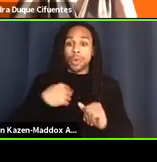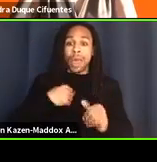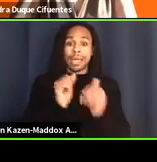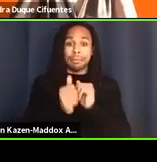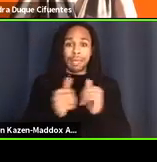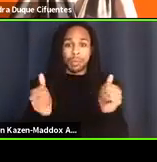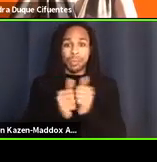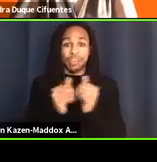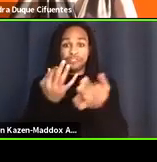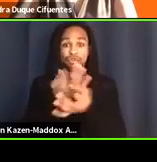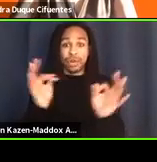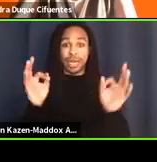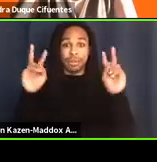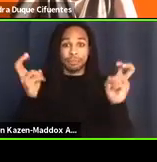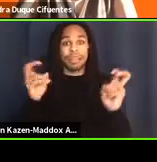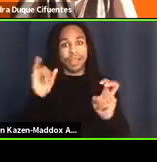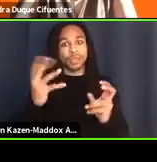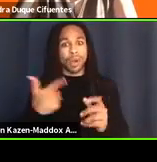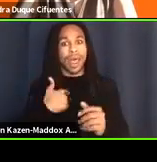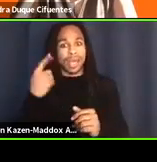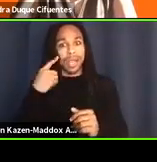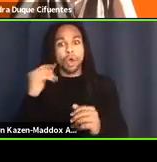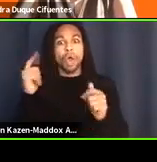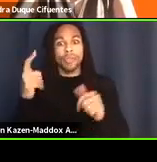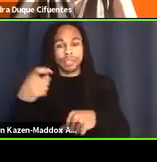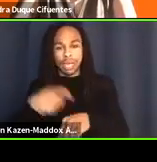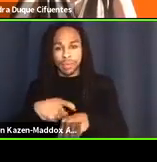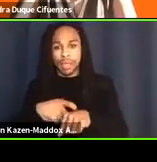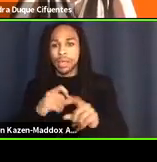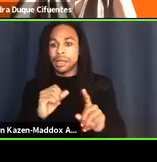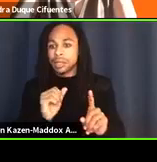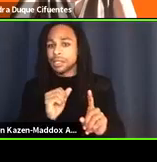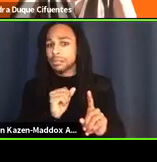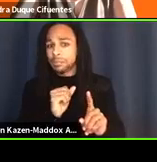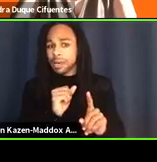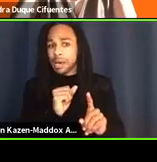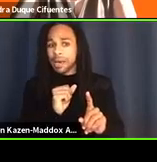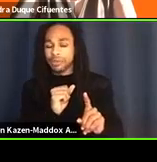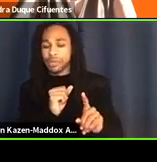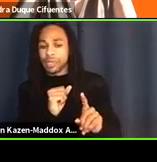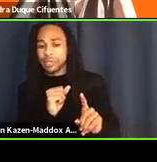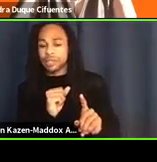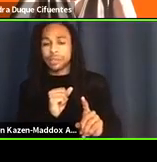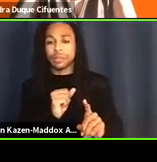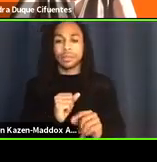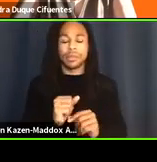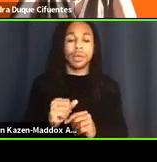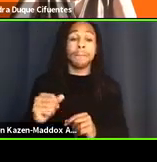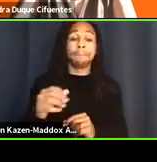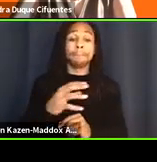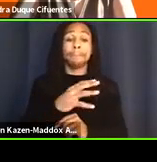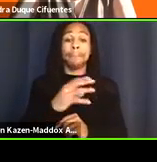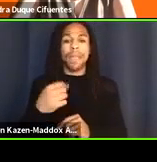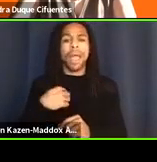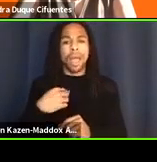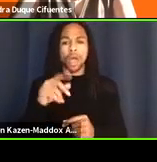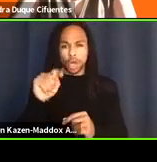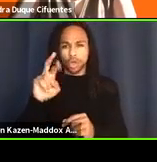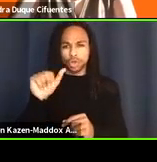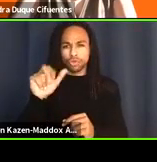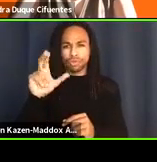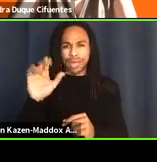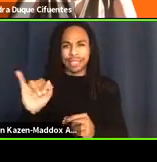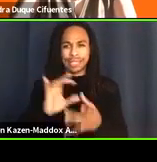over the past several years in particular are being lost and just a concern. I think many